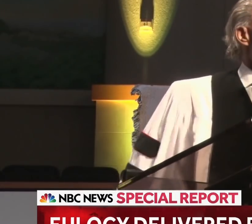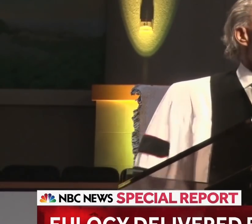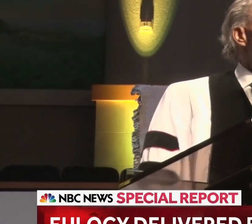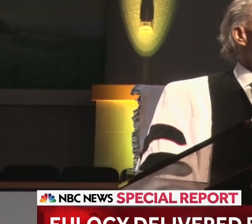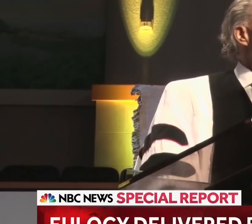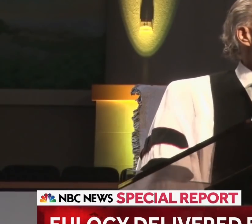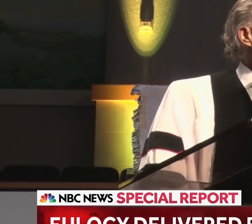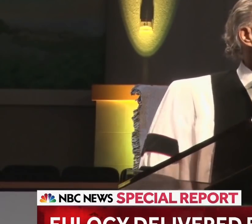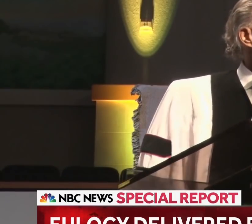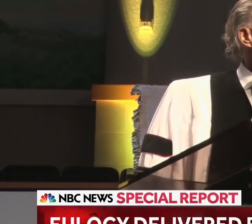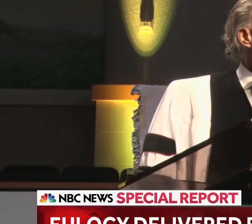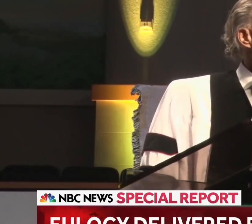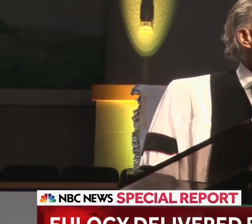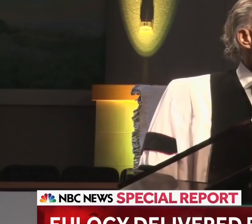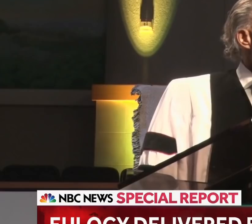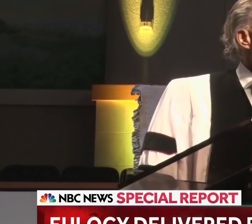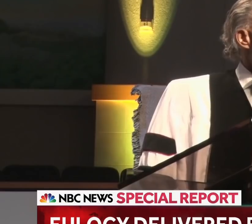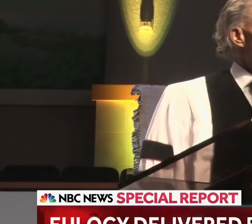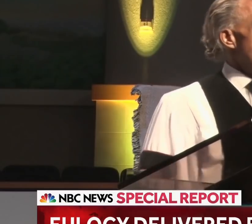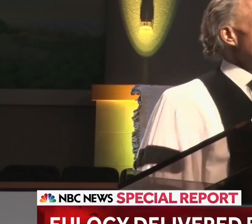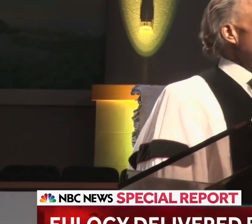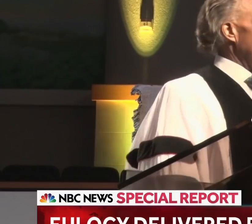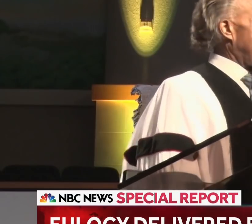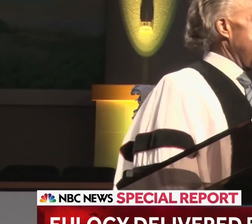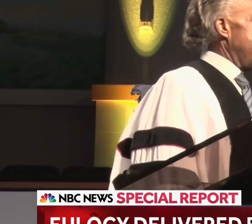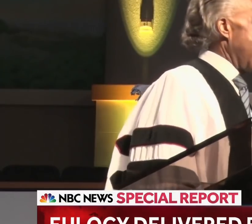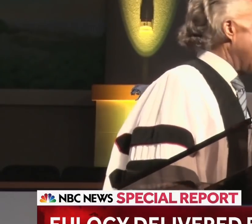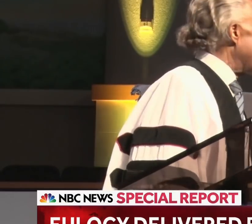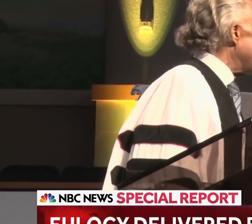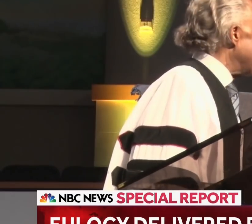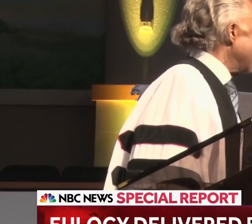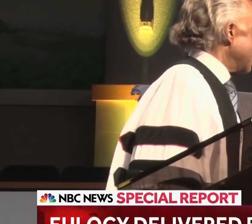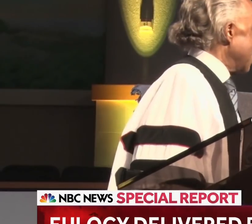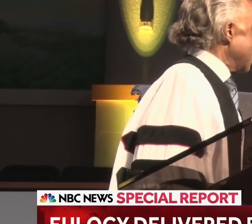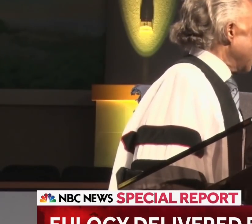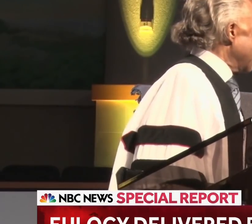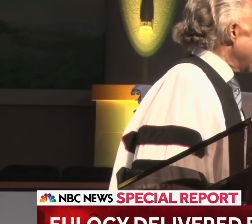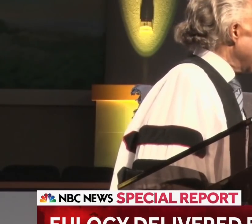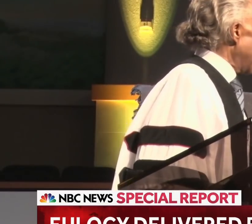WAS THE SAME RACE. HIS FELLOW BROTHER.